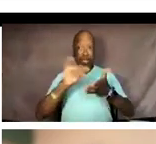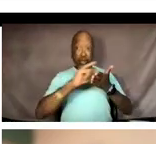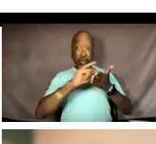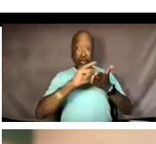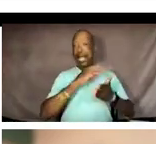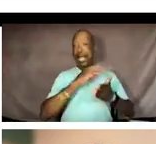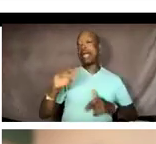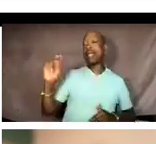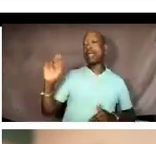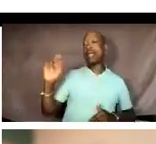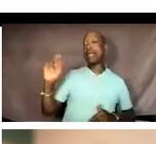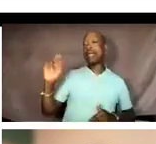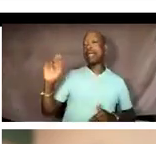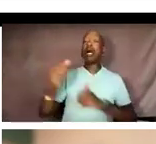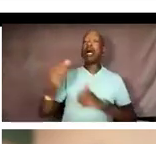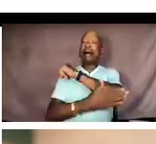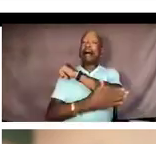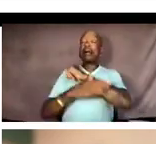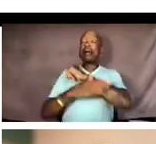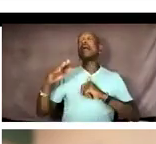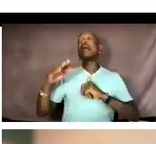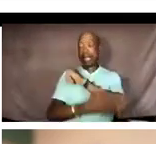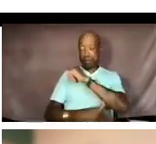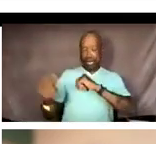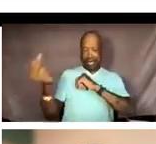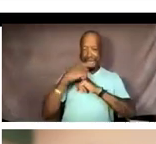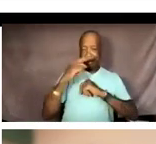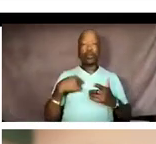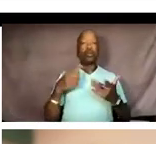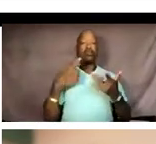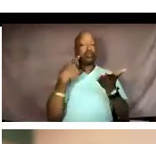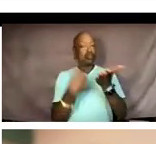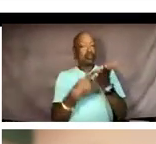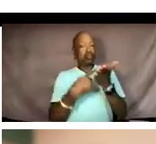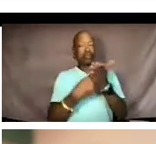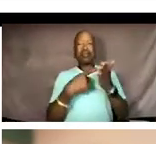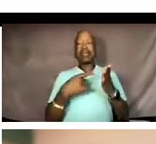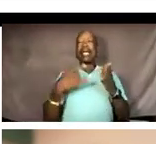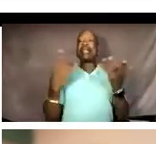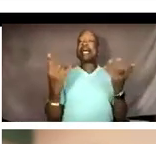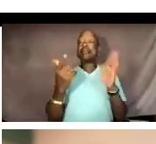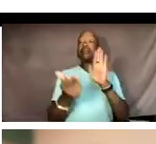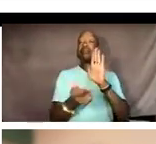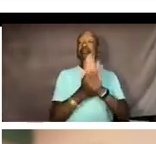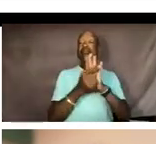to testify against the mask transparency act which was proposed by legislator Maisy Philip